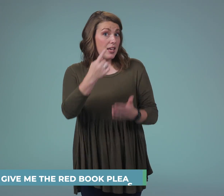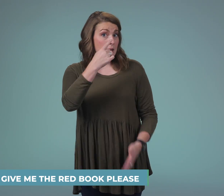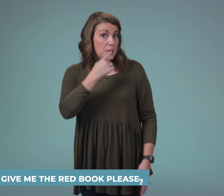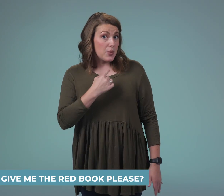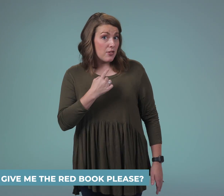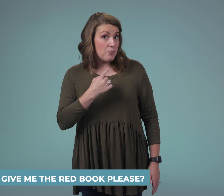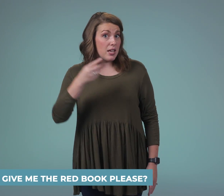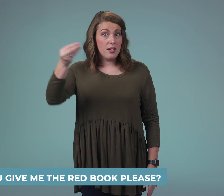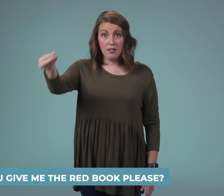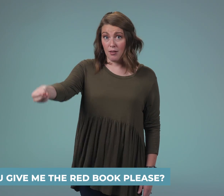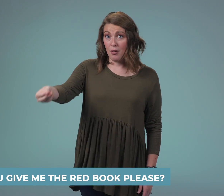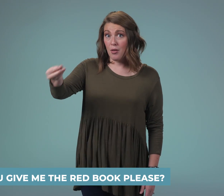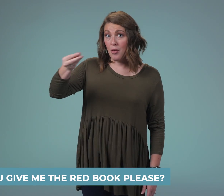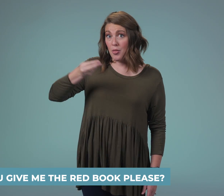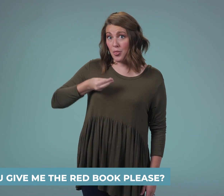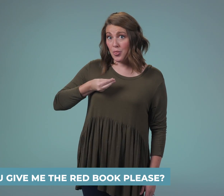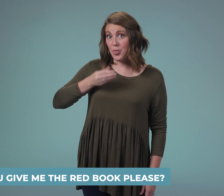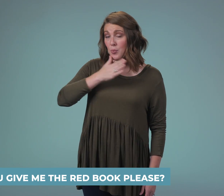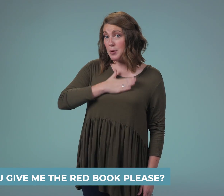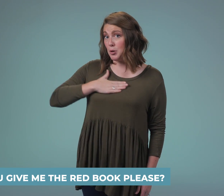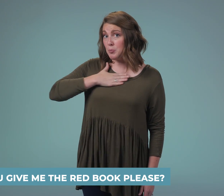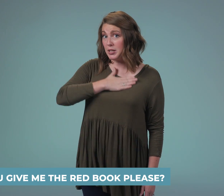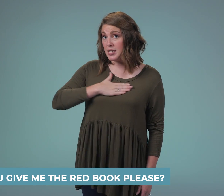Can you give me the red book please?